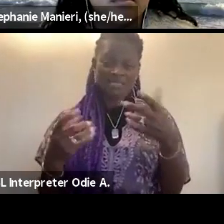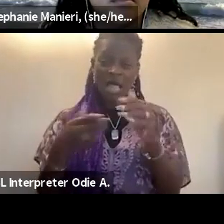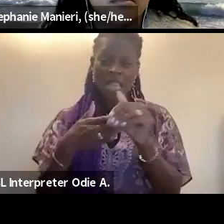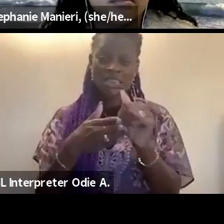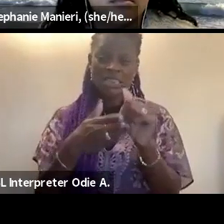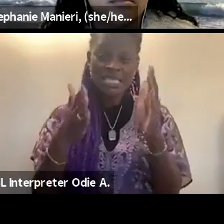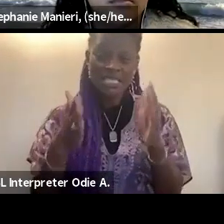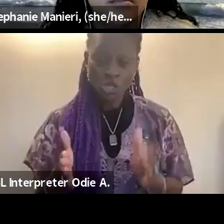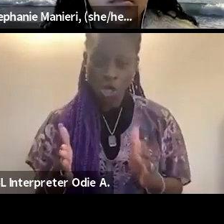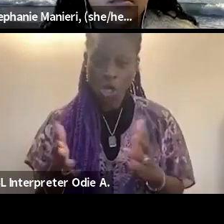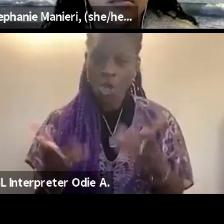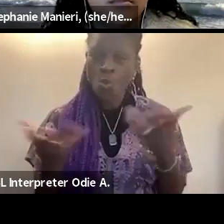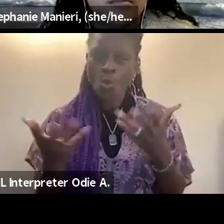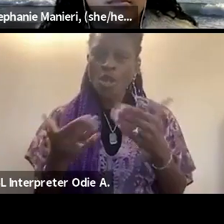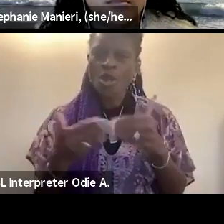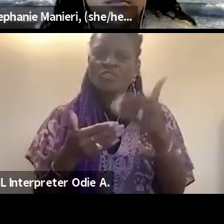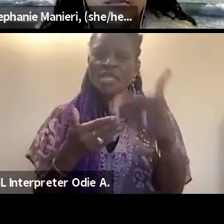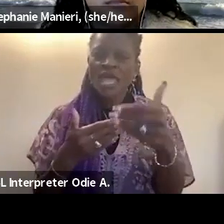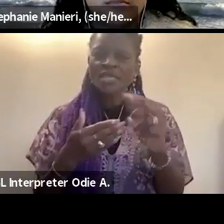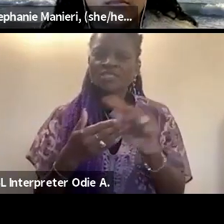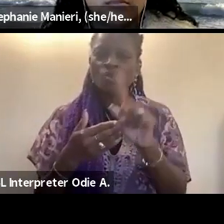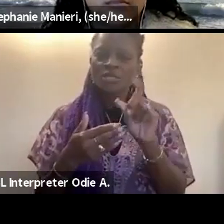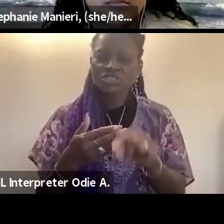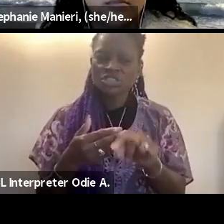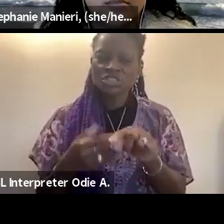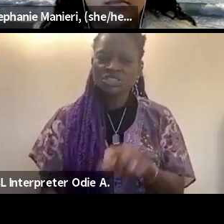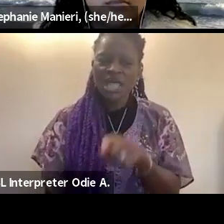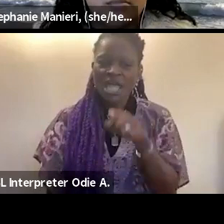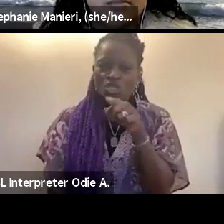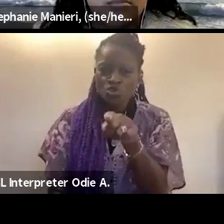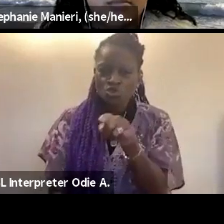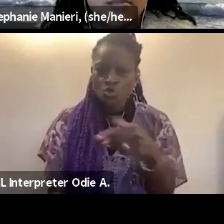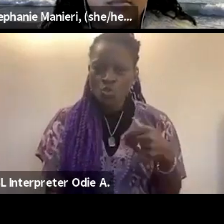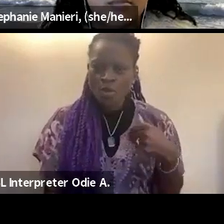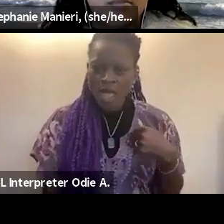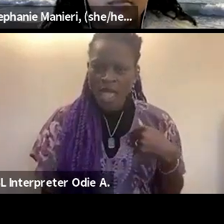What are the next questions that you have about how to keep up and increase